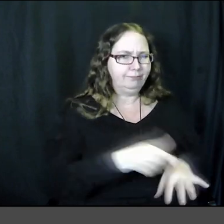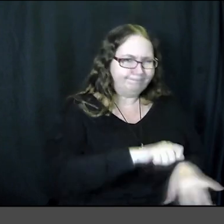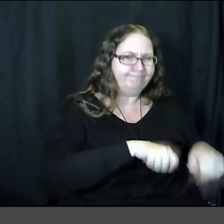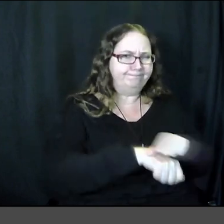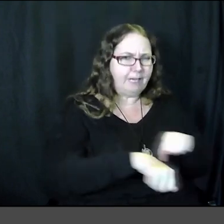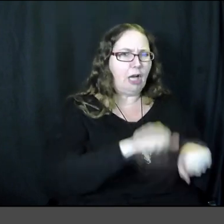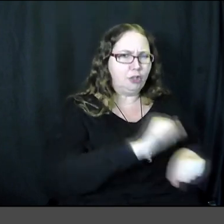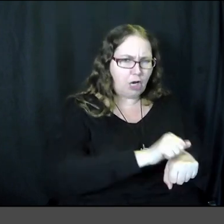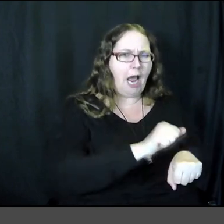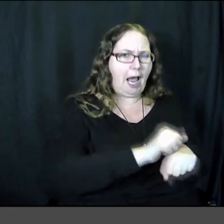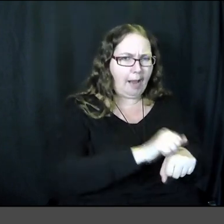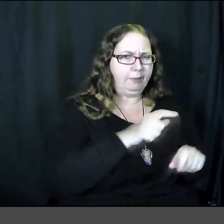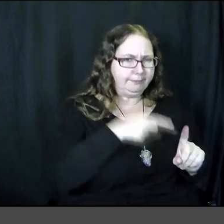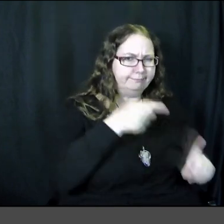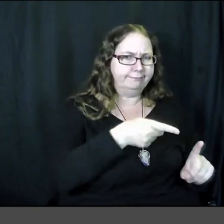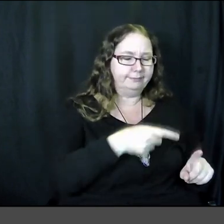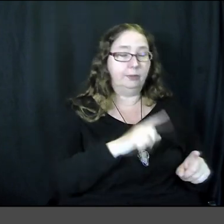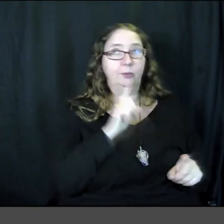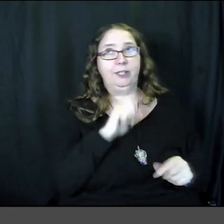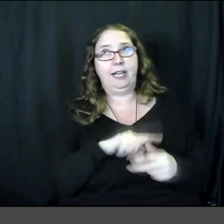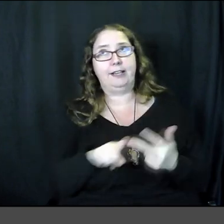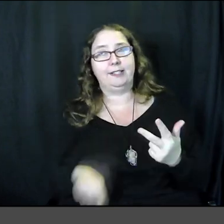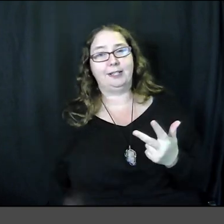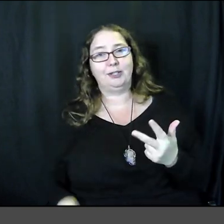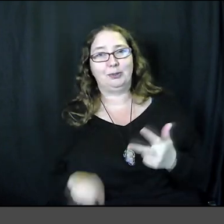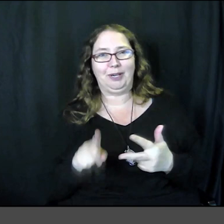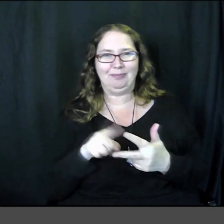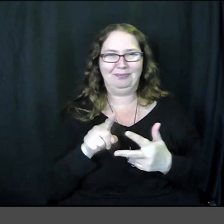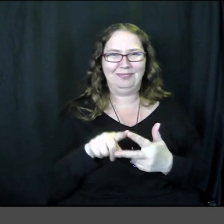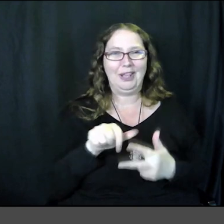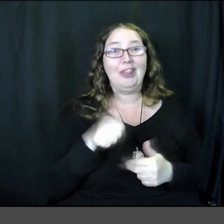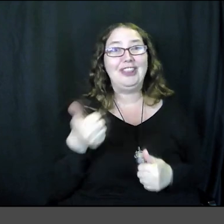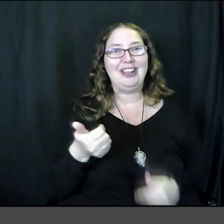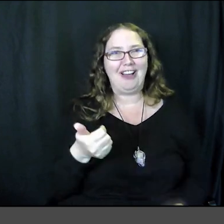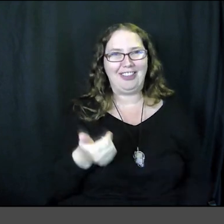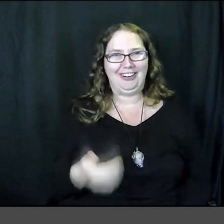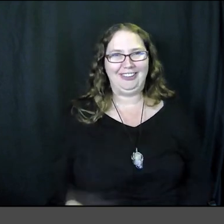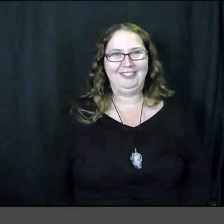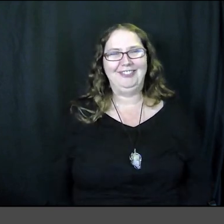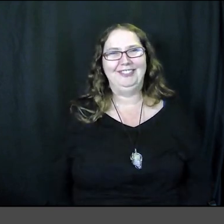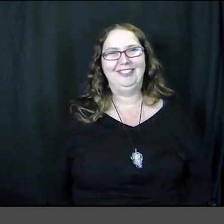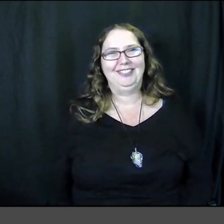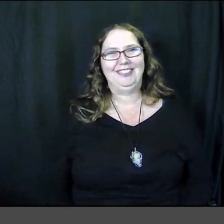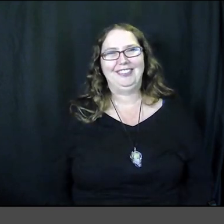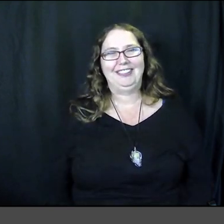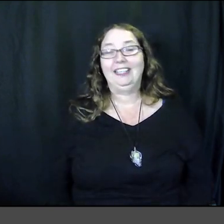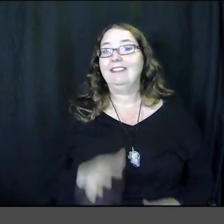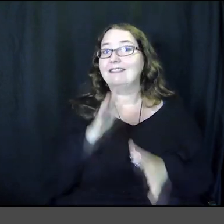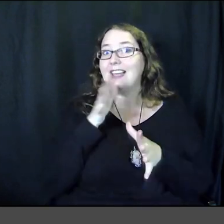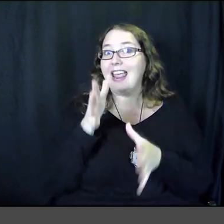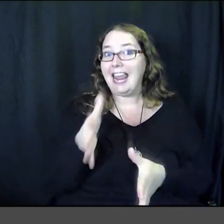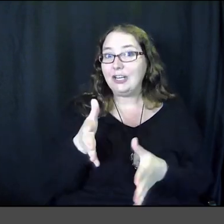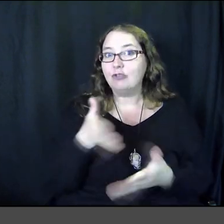THE OTHER BENT, THE OTHER STRAND IS THE, THE HATRED OF EDUCATION, THE JUST TRYING TO DISMANTLE